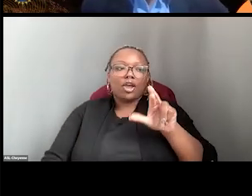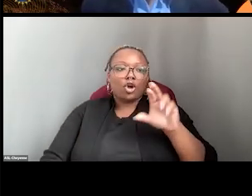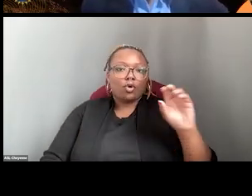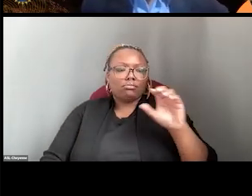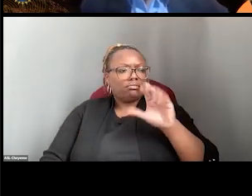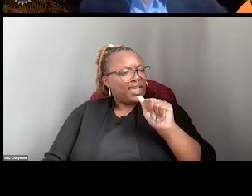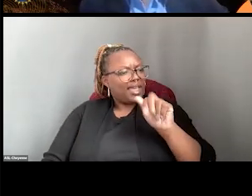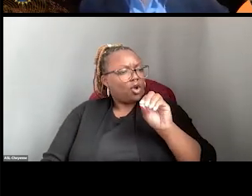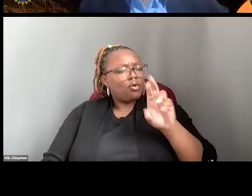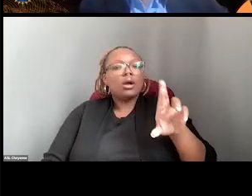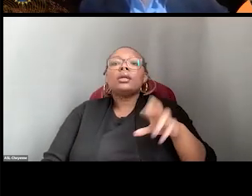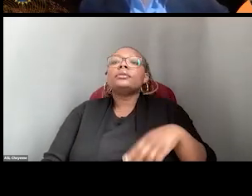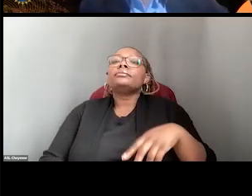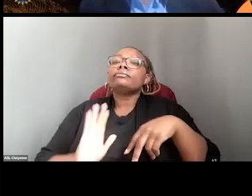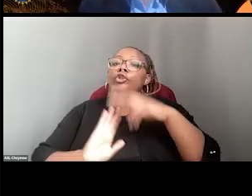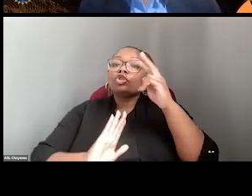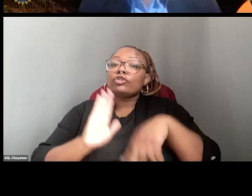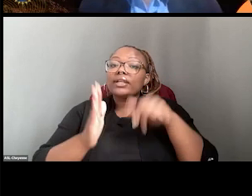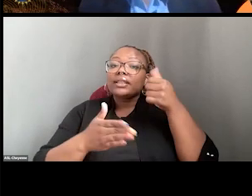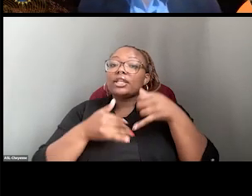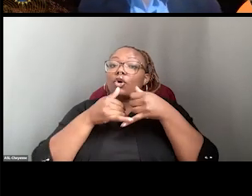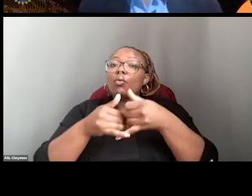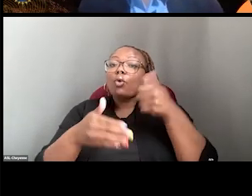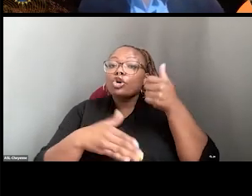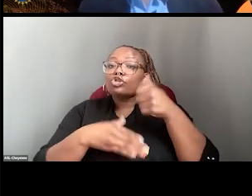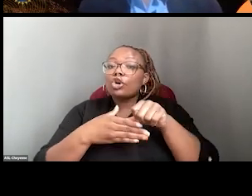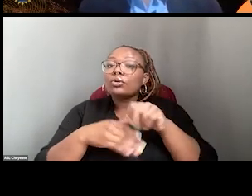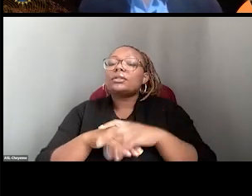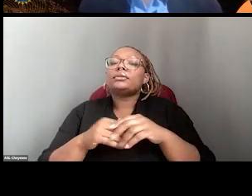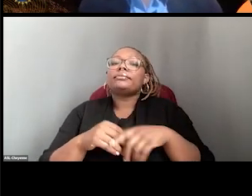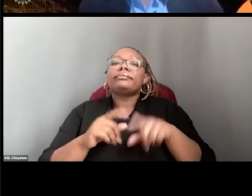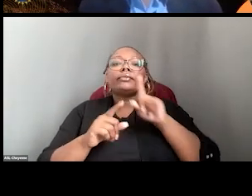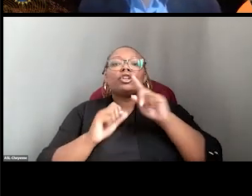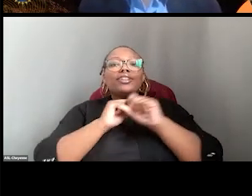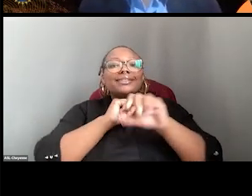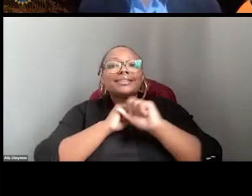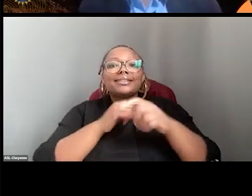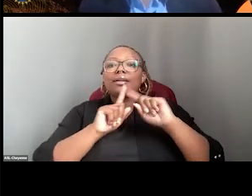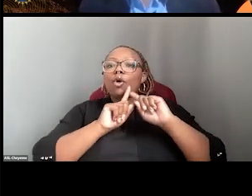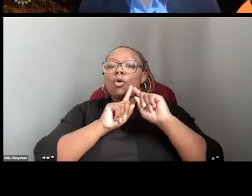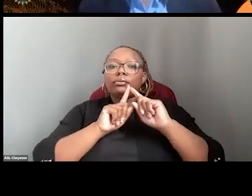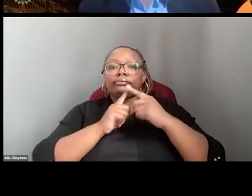You can look at the solicitation or announcement. There are a lot of things out there that you should be looking at and referring to,